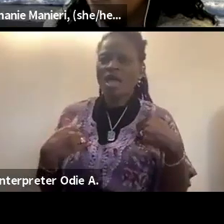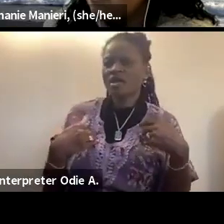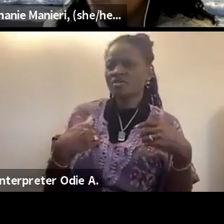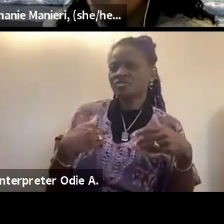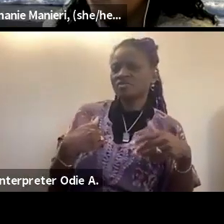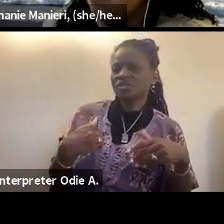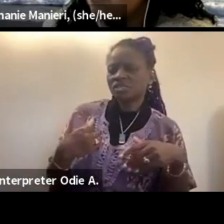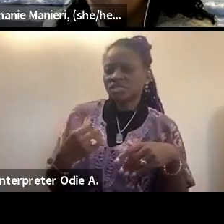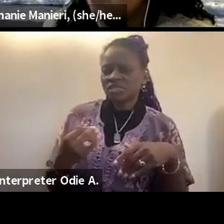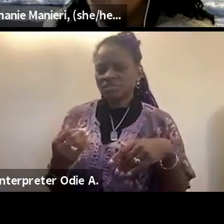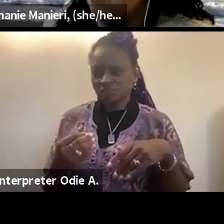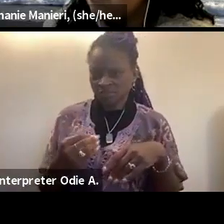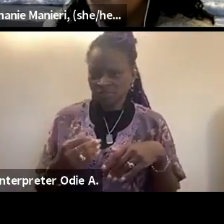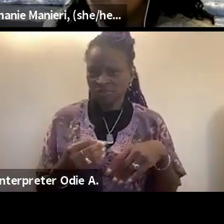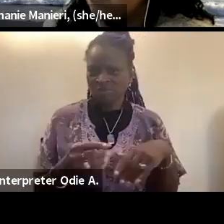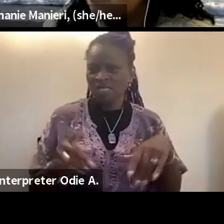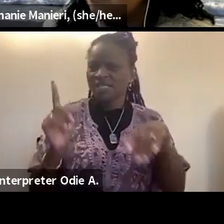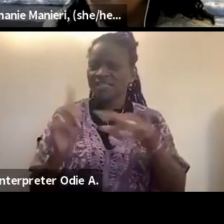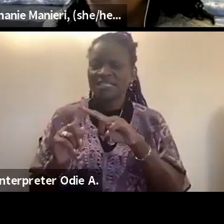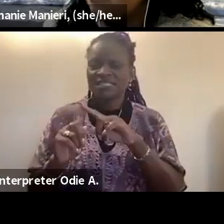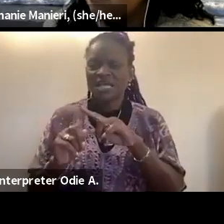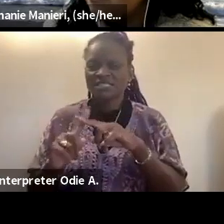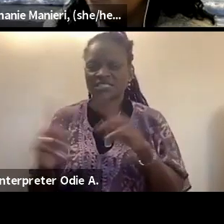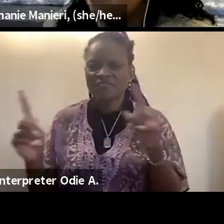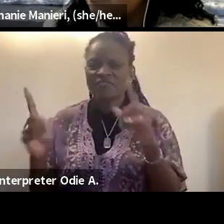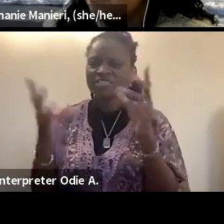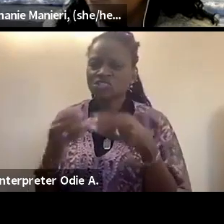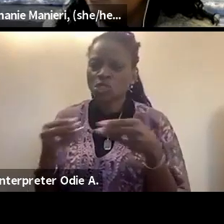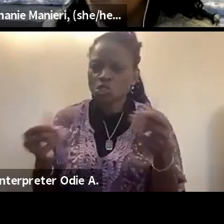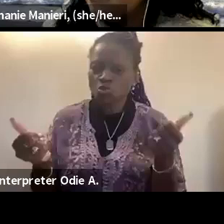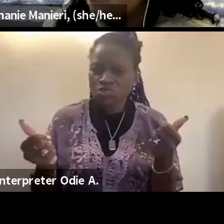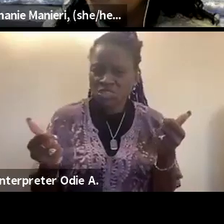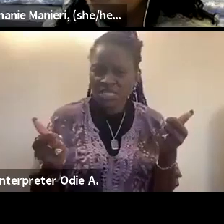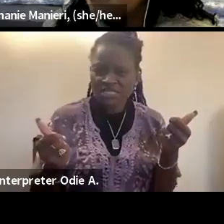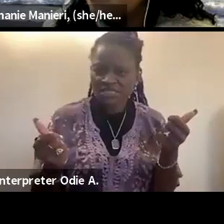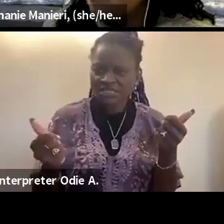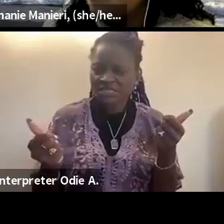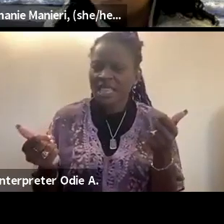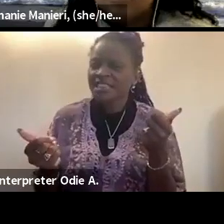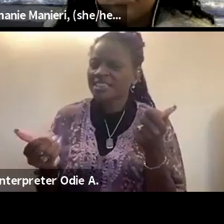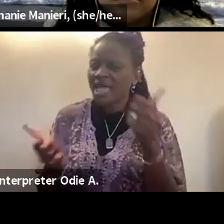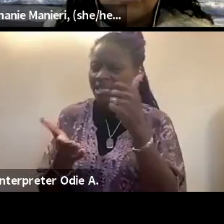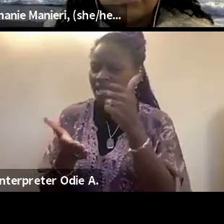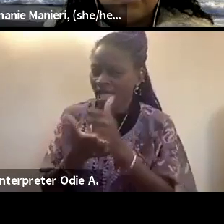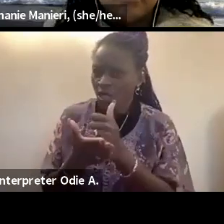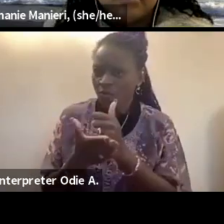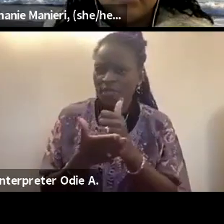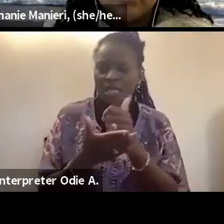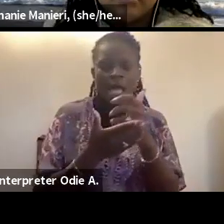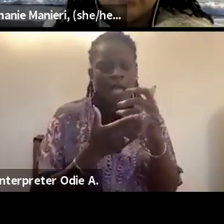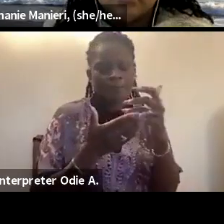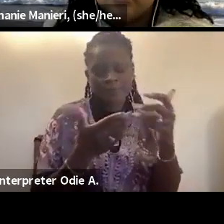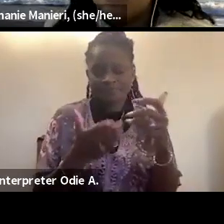value to then contribute to create those solutions together. I hope that addresses the question broad. But there.